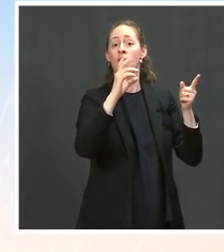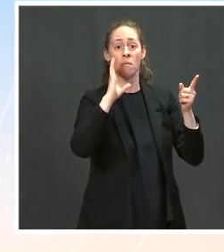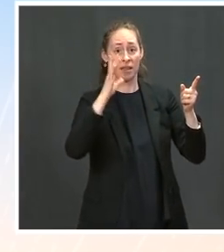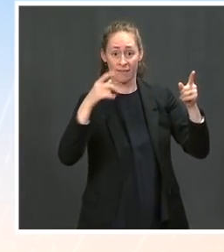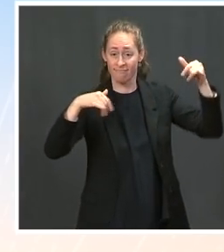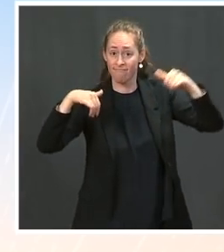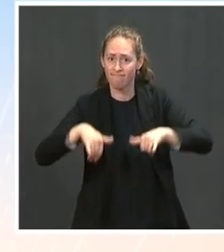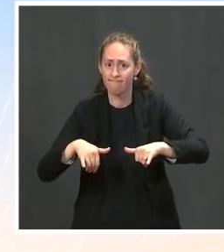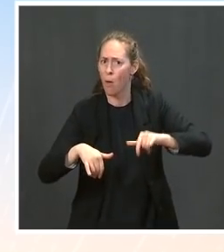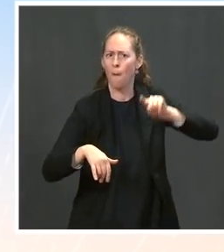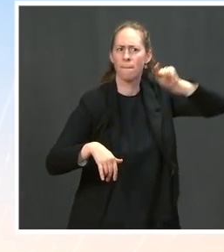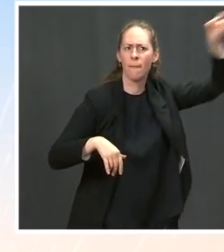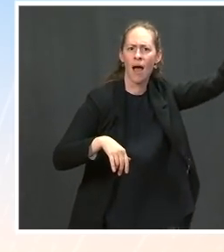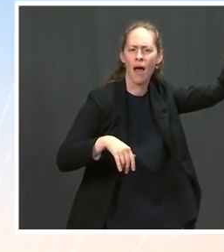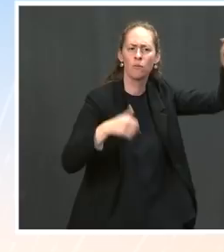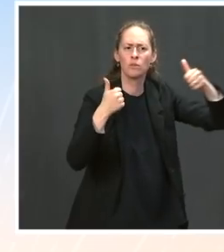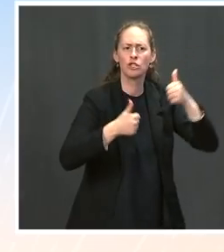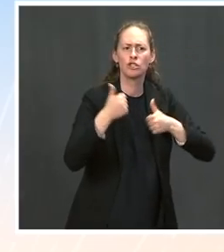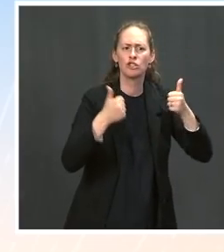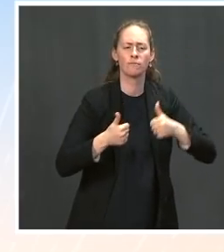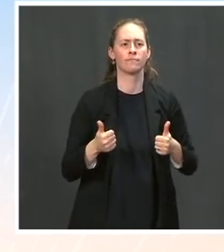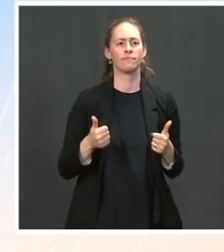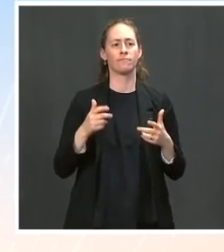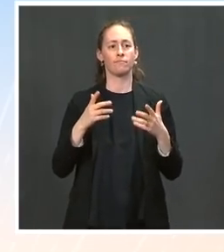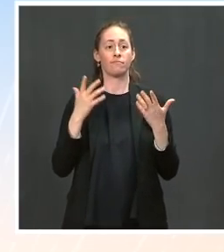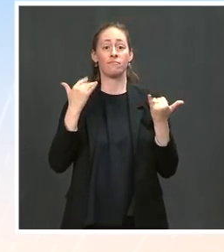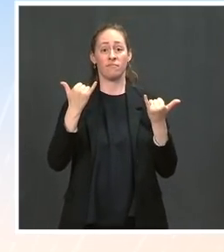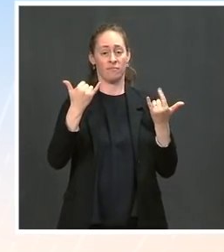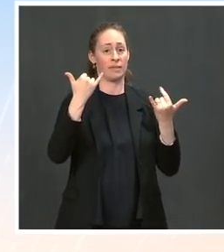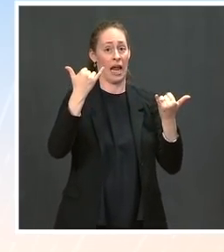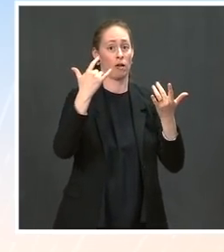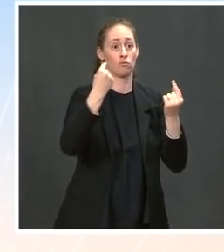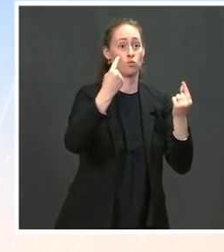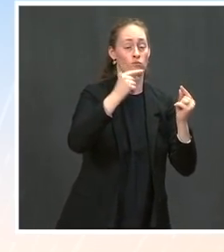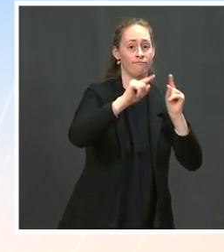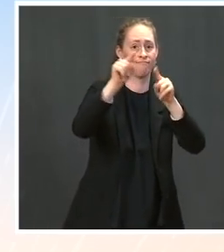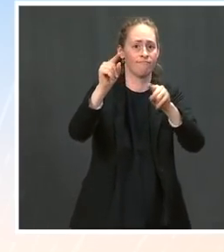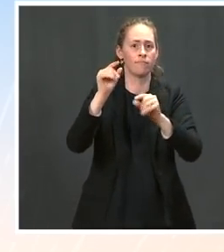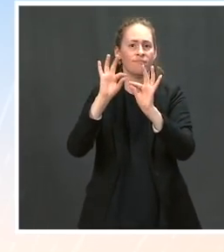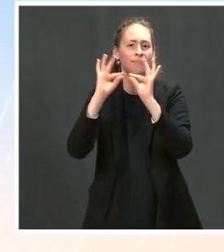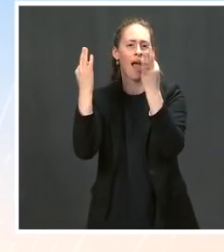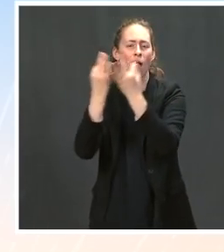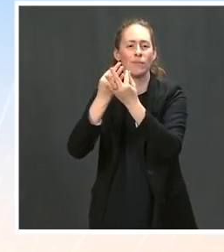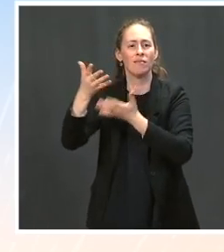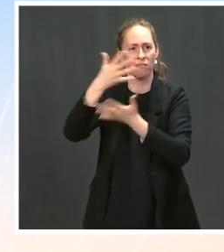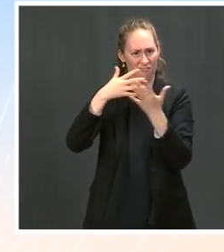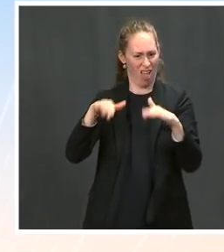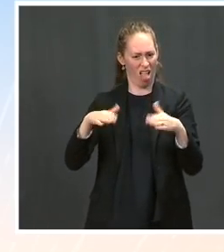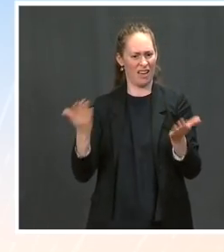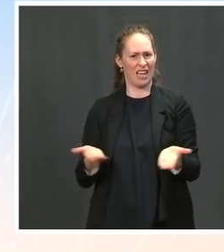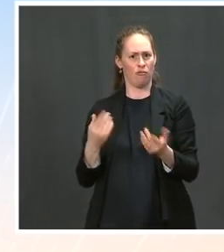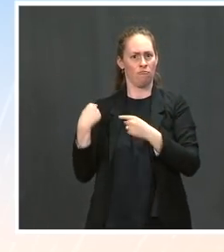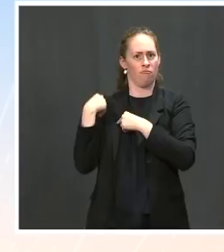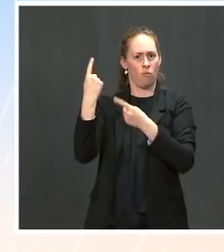He's returning home this week to visit his family -- he hasn't been home in about a year, I believe; meet with members of the new administration